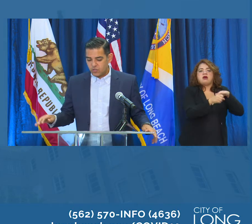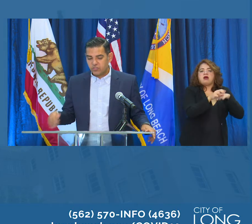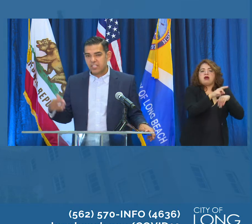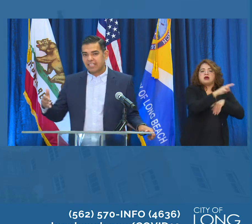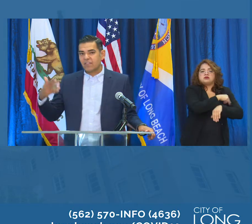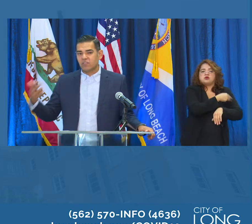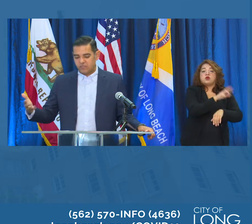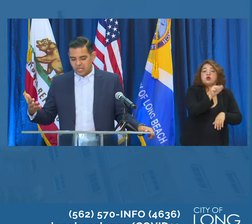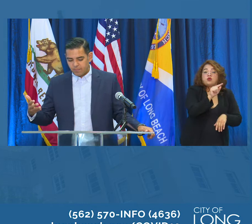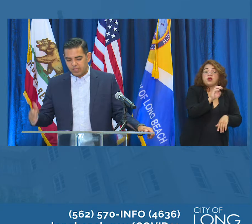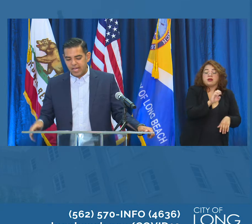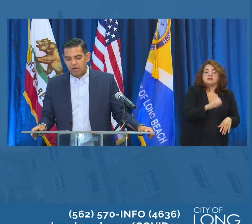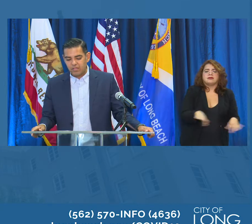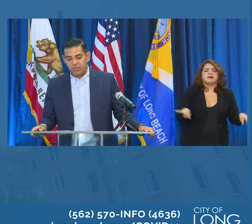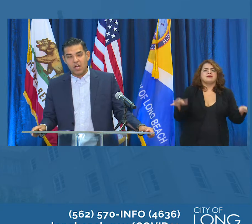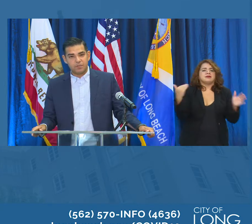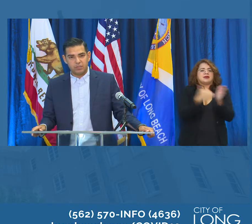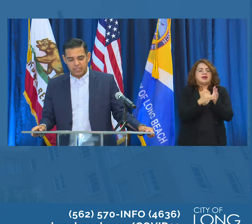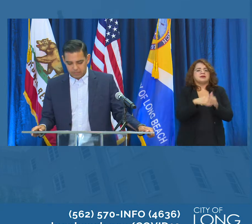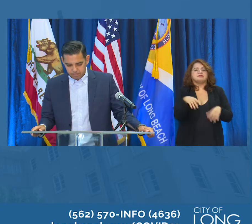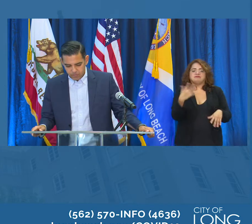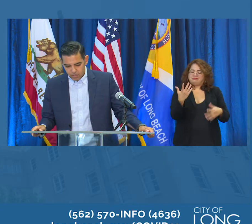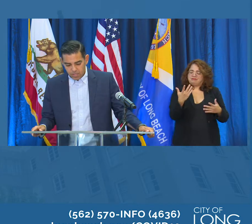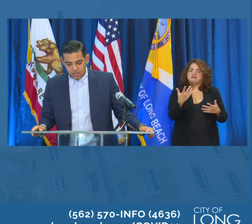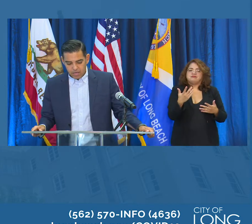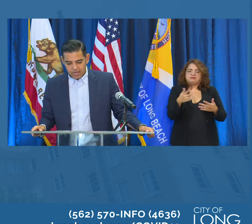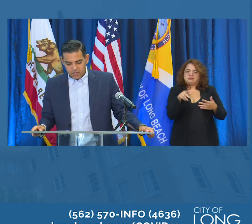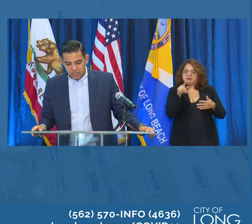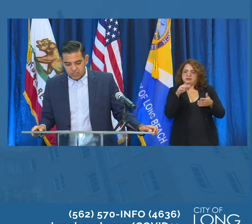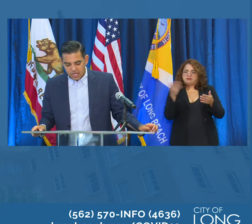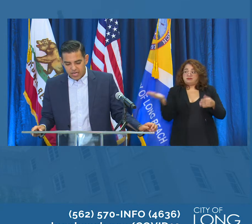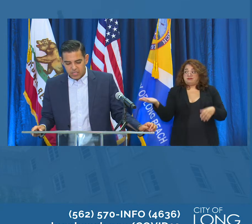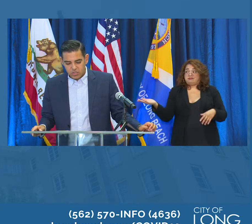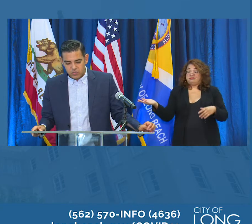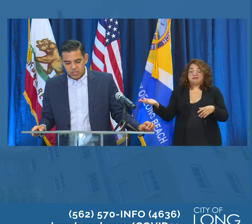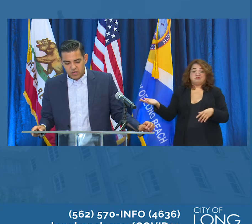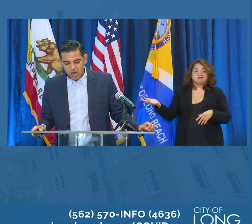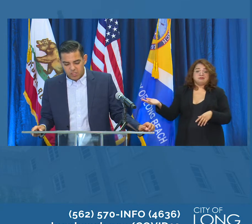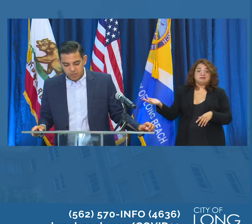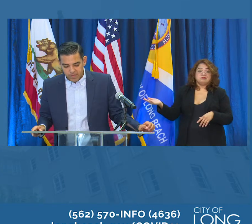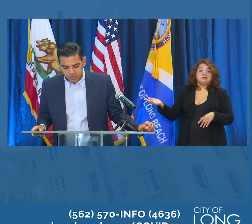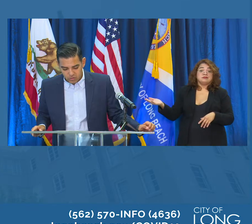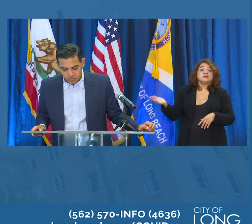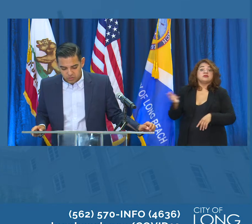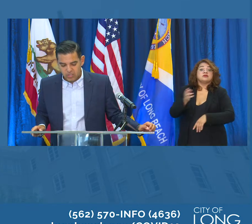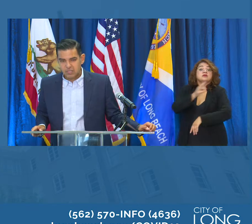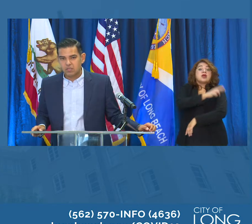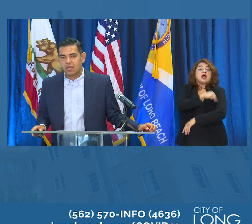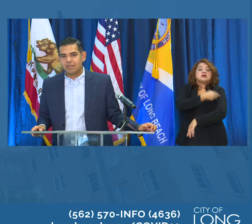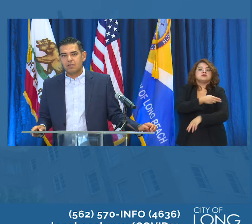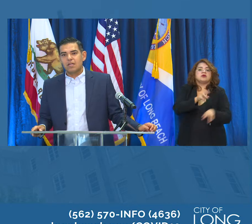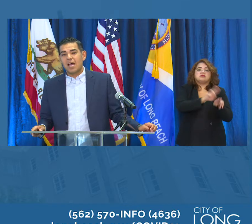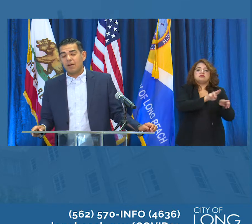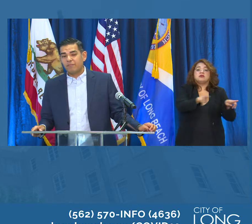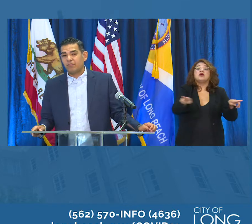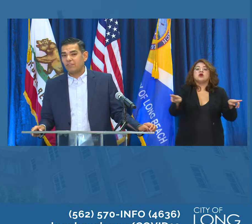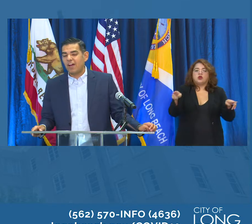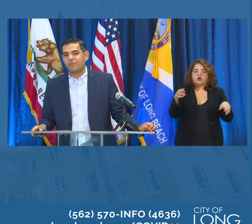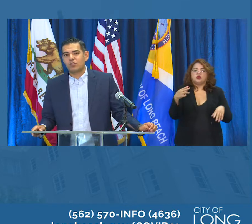And you see again this data play out in the hospital data. In this slide, you see that our hospital beds usage is about 55 percent.